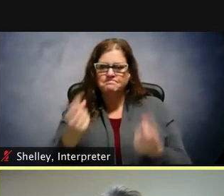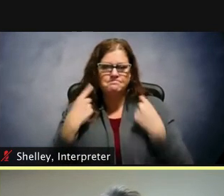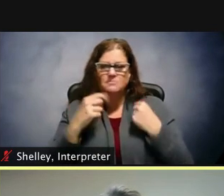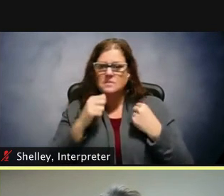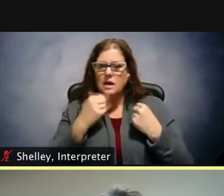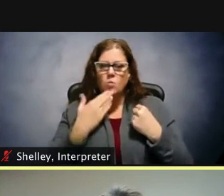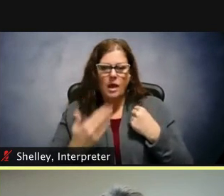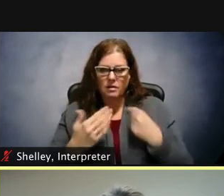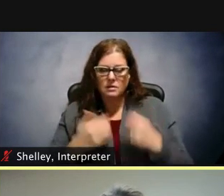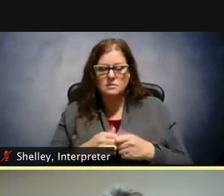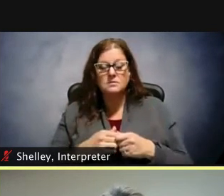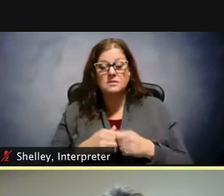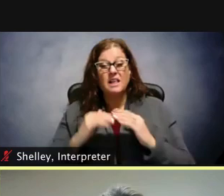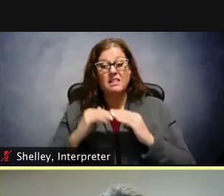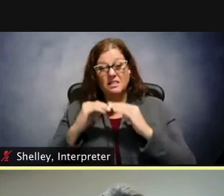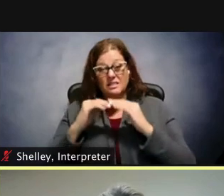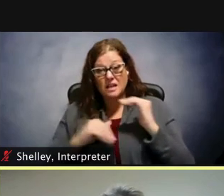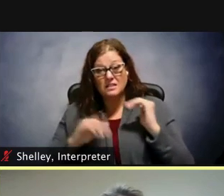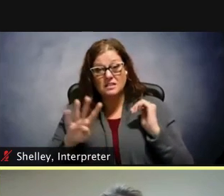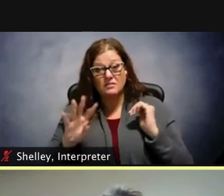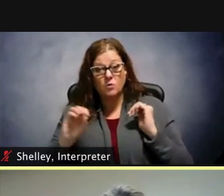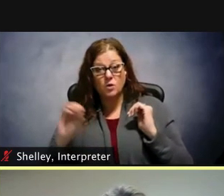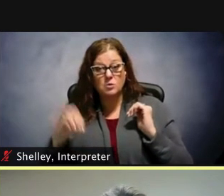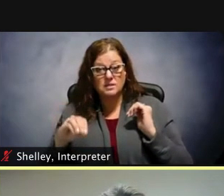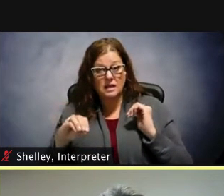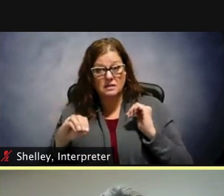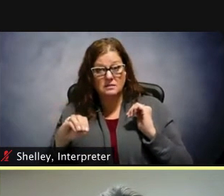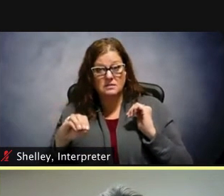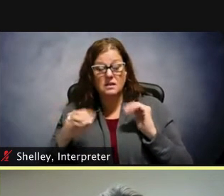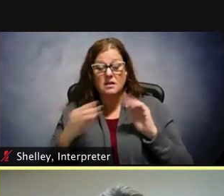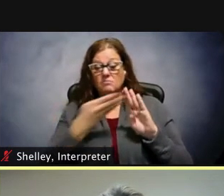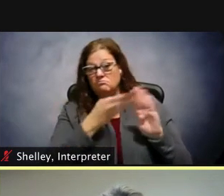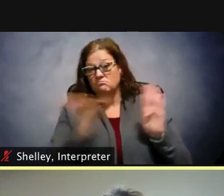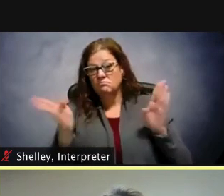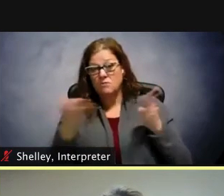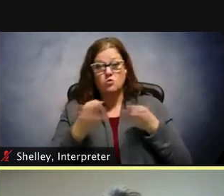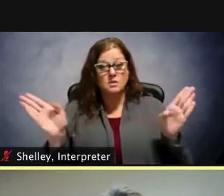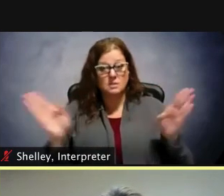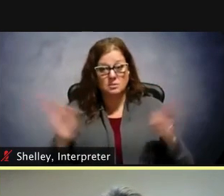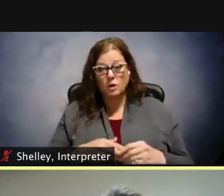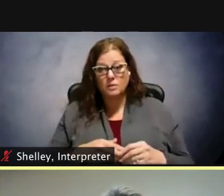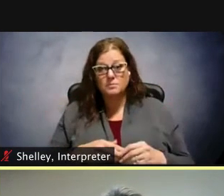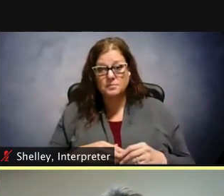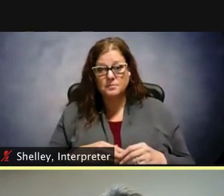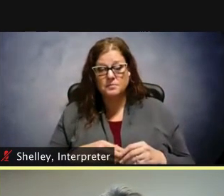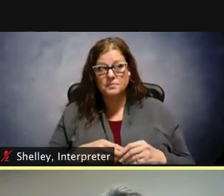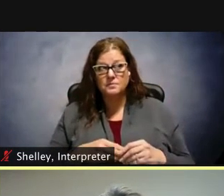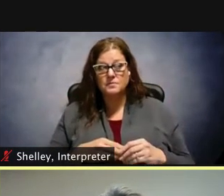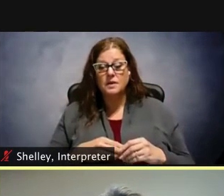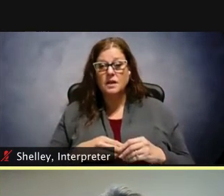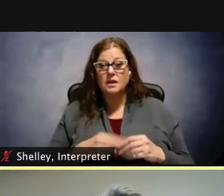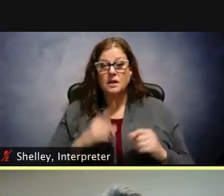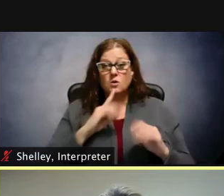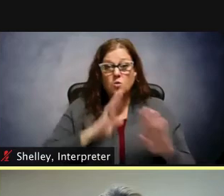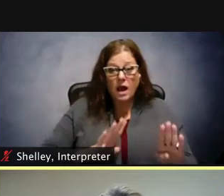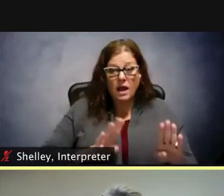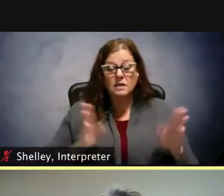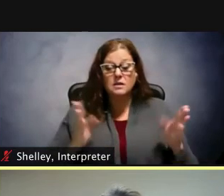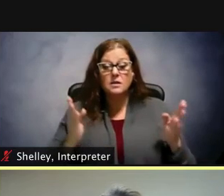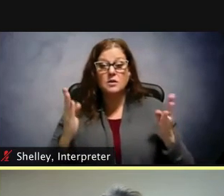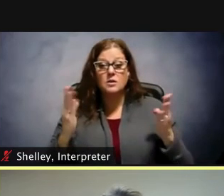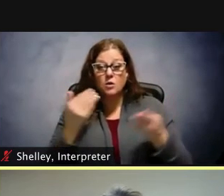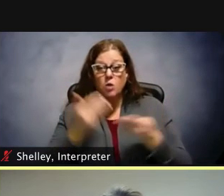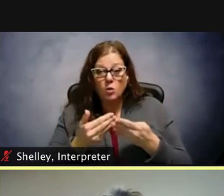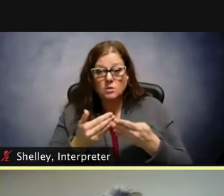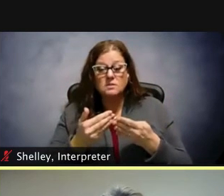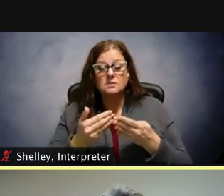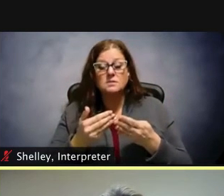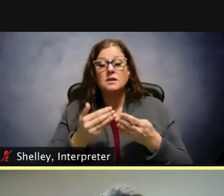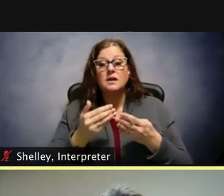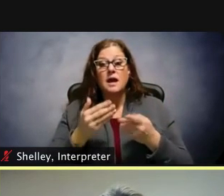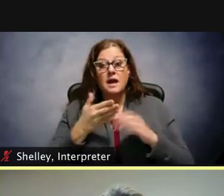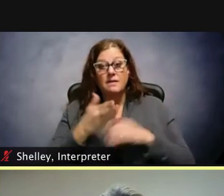less than 40% across the board, both in quiet and close. And then once we did distance and in